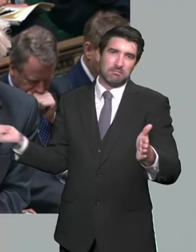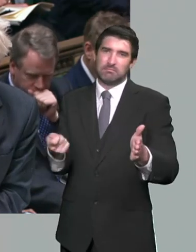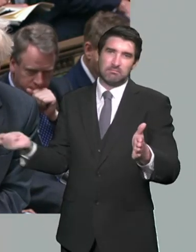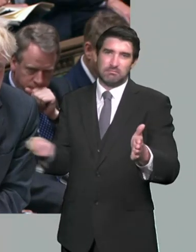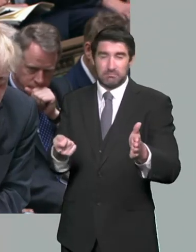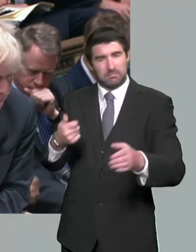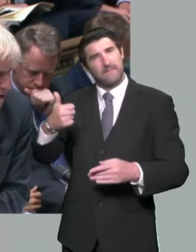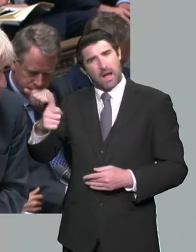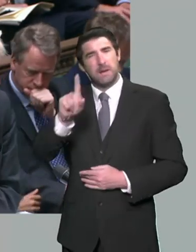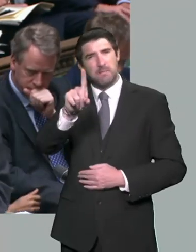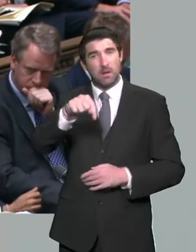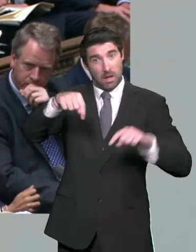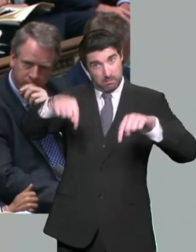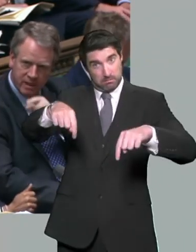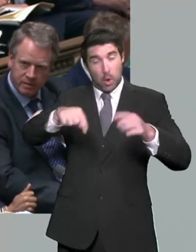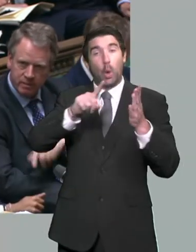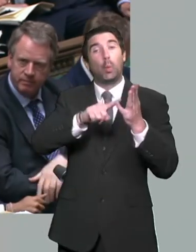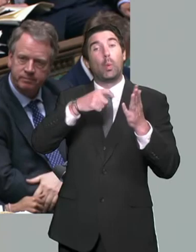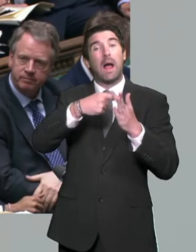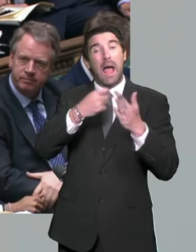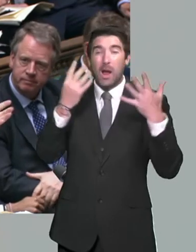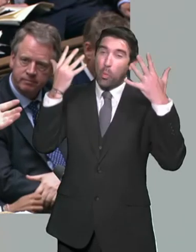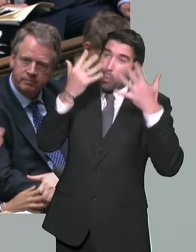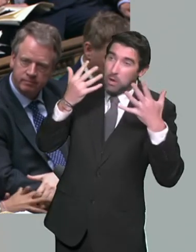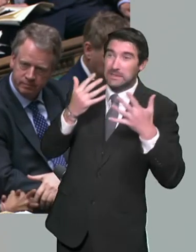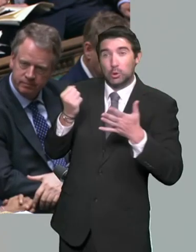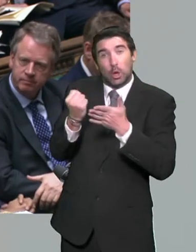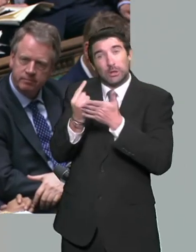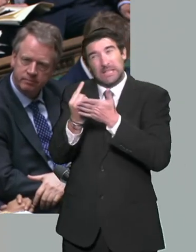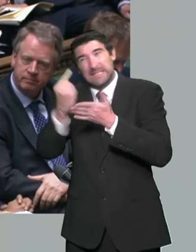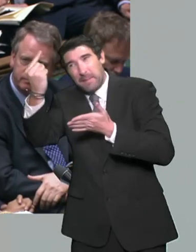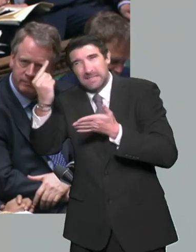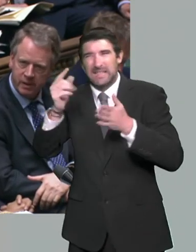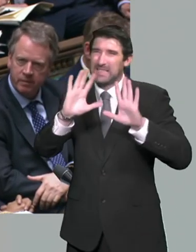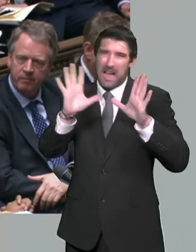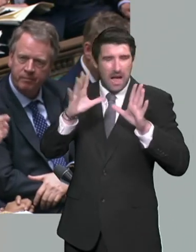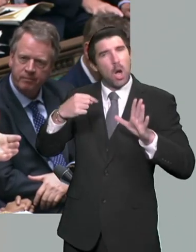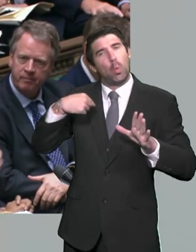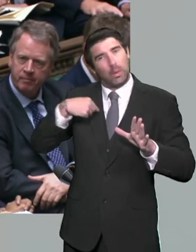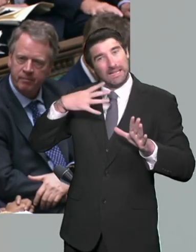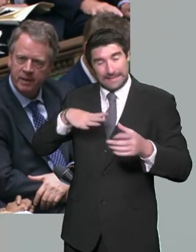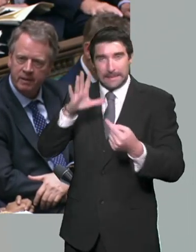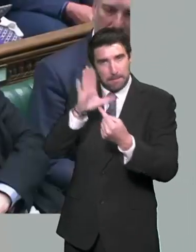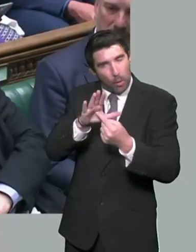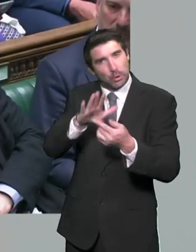national conversation right now, including what we are doing to come through the aftershocks